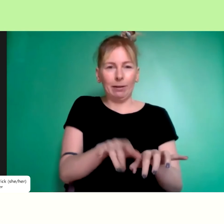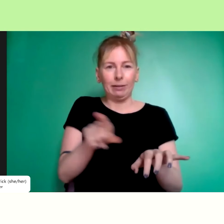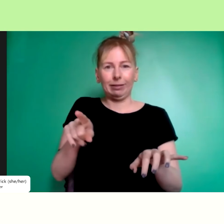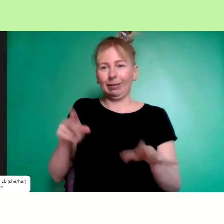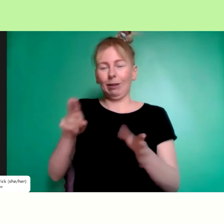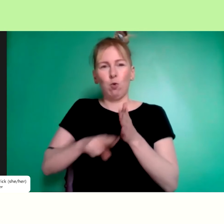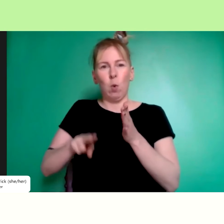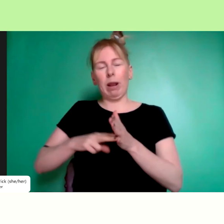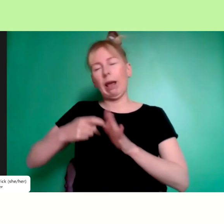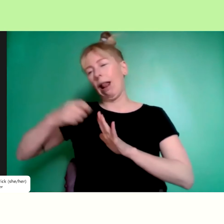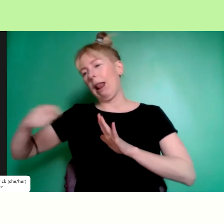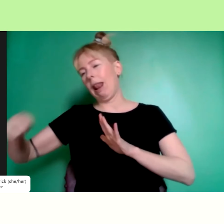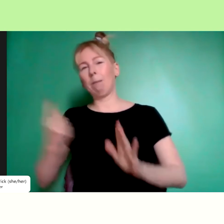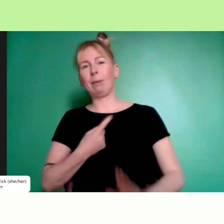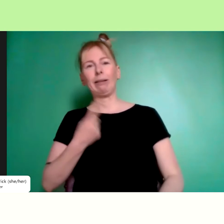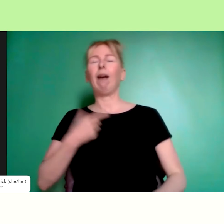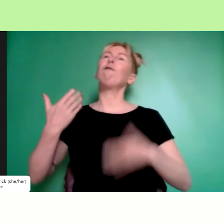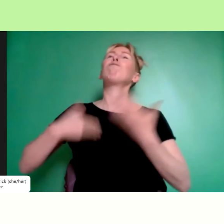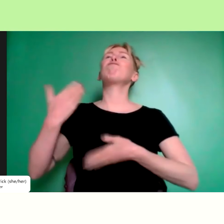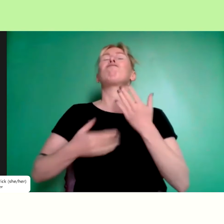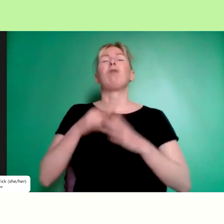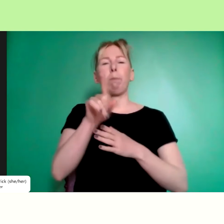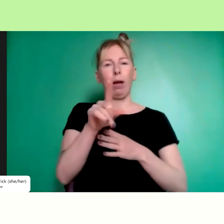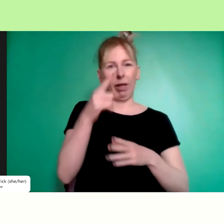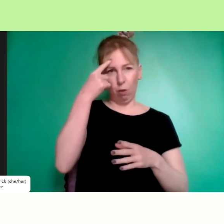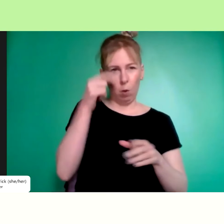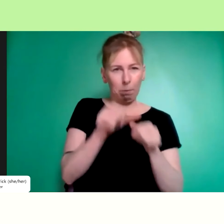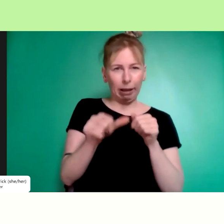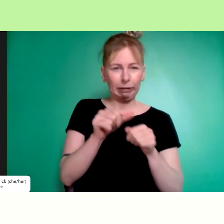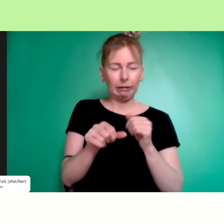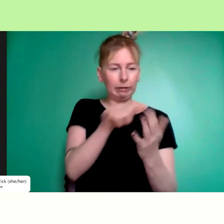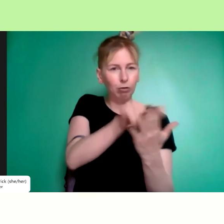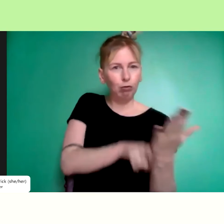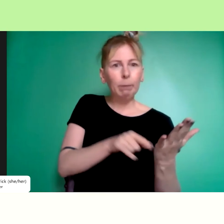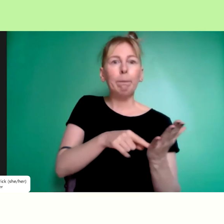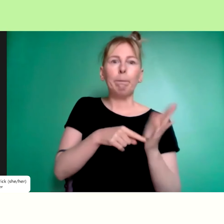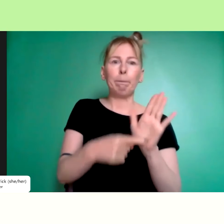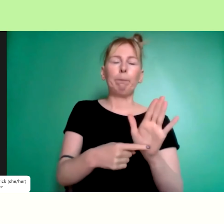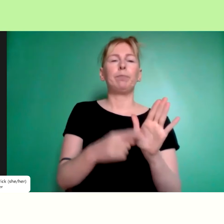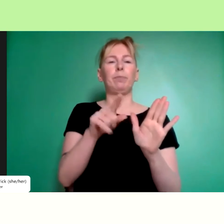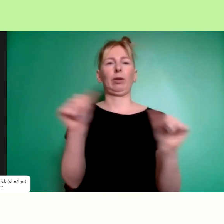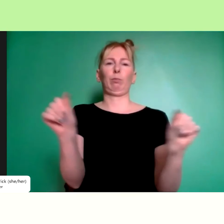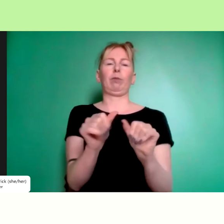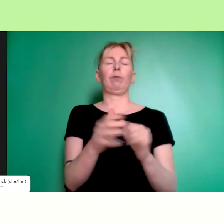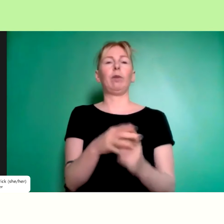But before I say this, rather than trying to provide a kind of constricting overview,